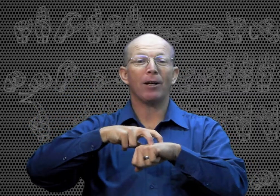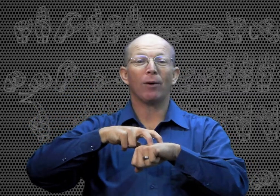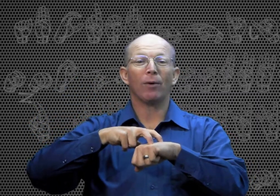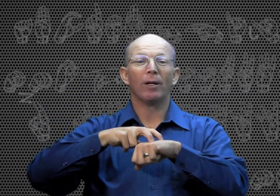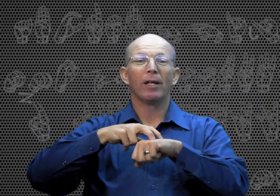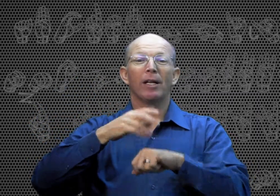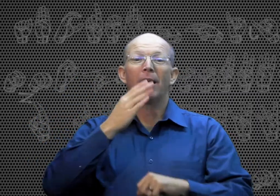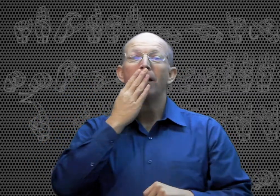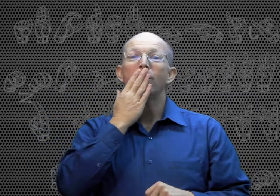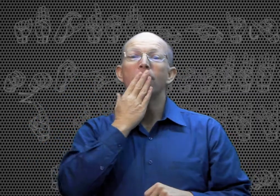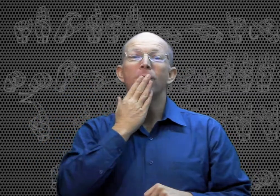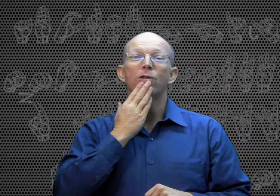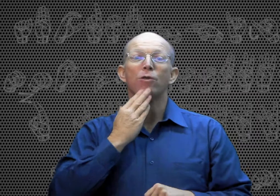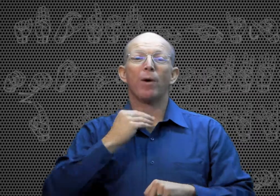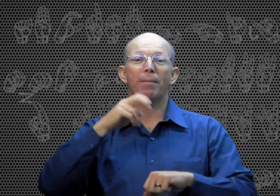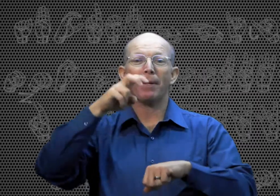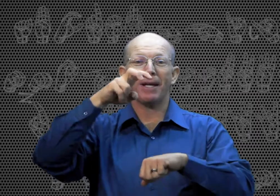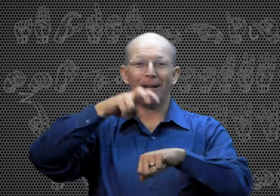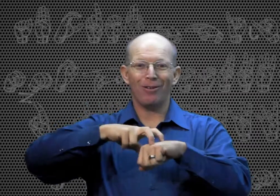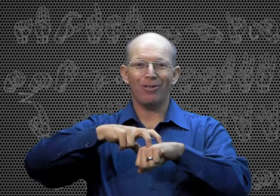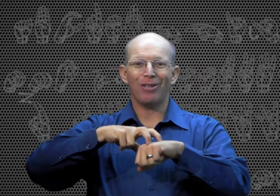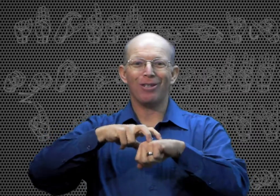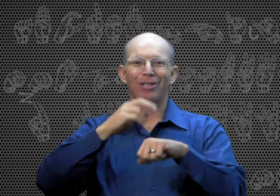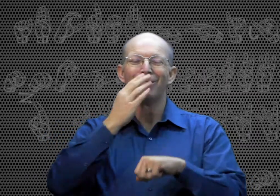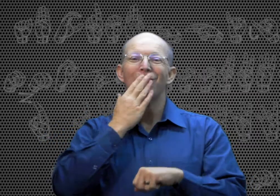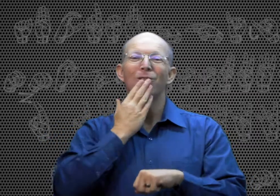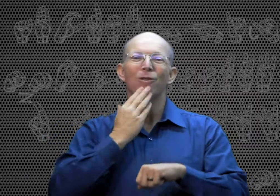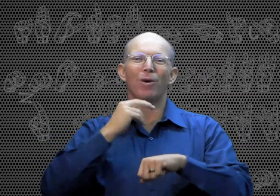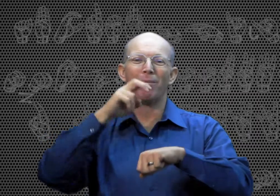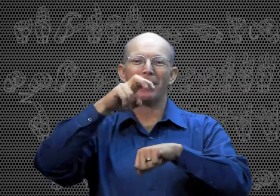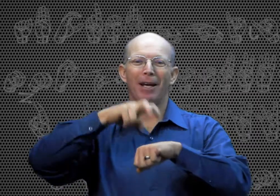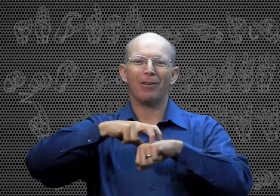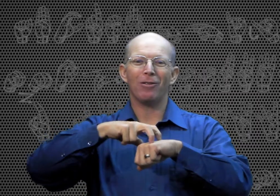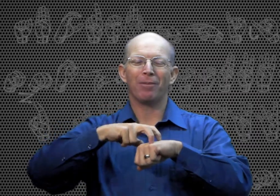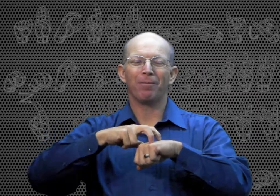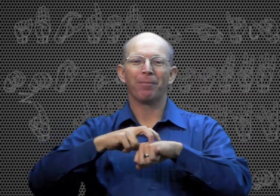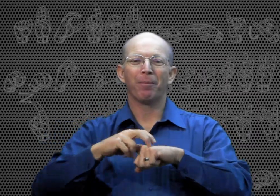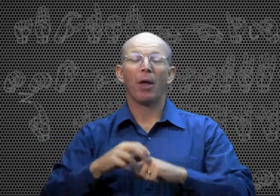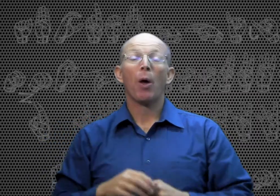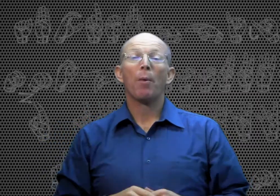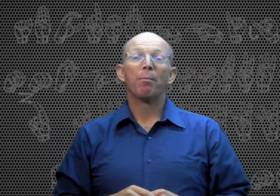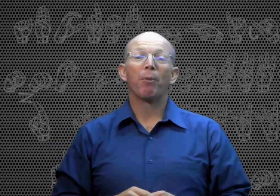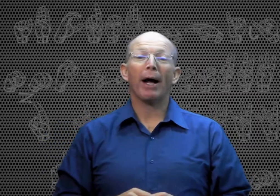POTATO. And you can do SWEET POTATOES. SWEET POTATOES.